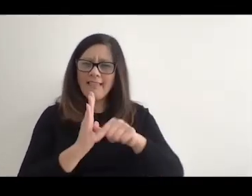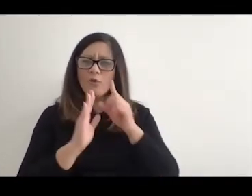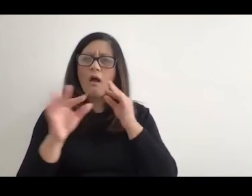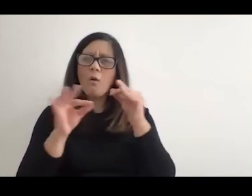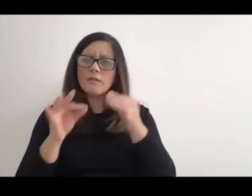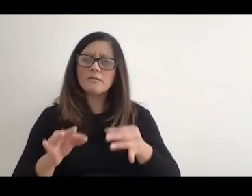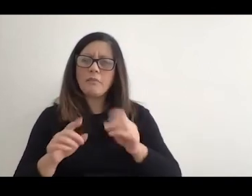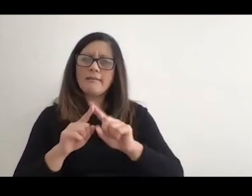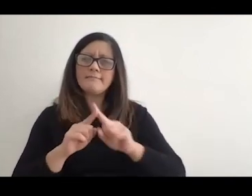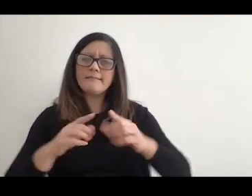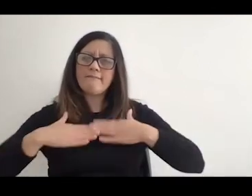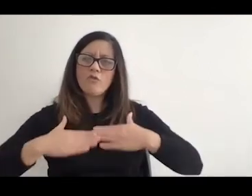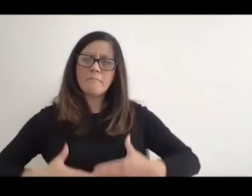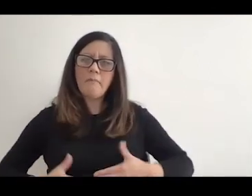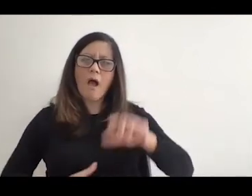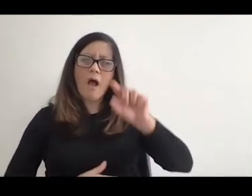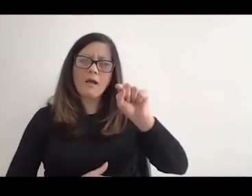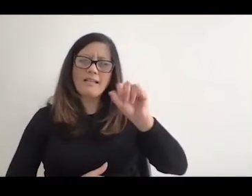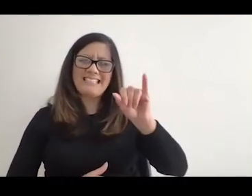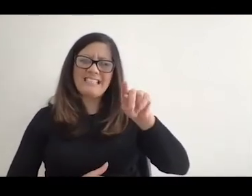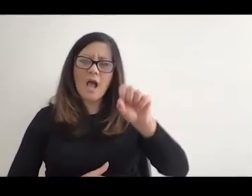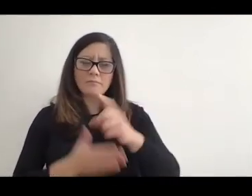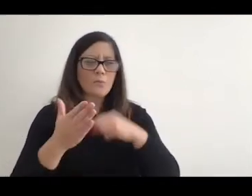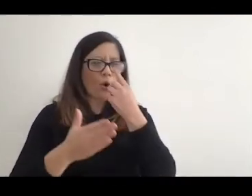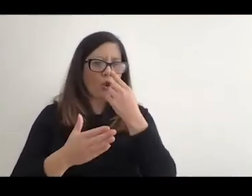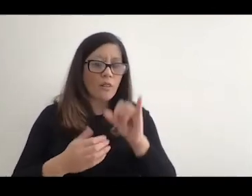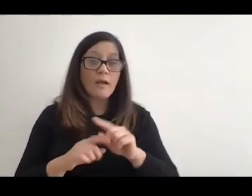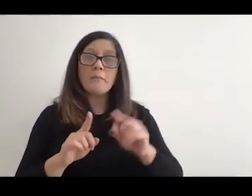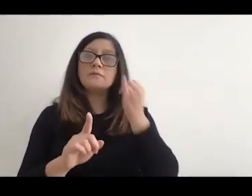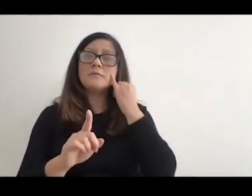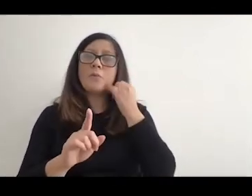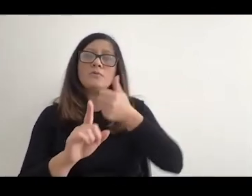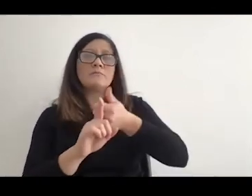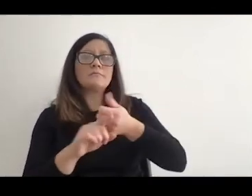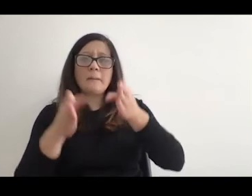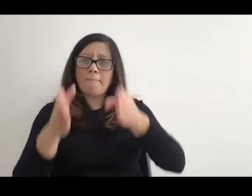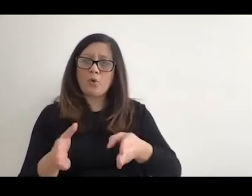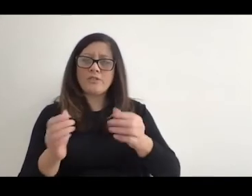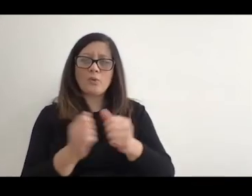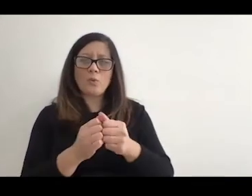this will make a lot more sense. But if you are a person that has a spinal cord injury,